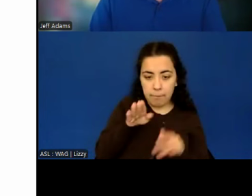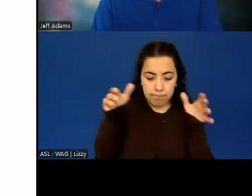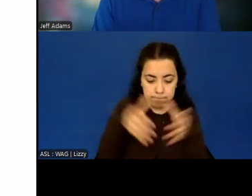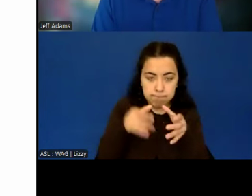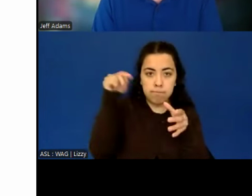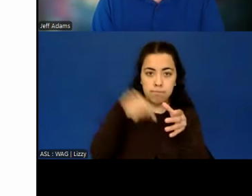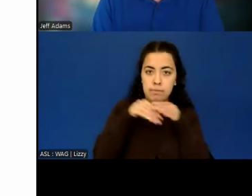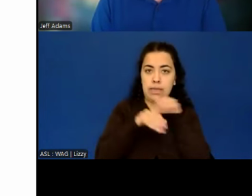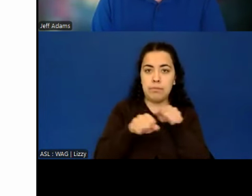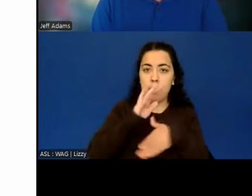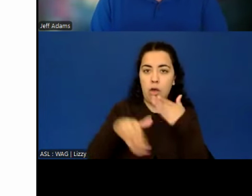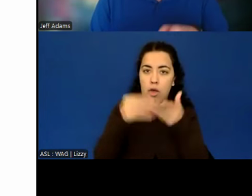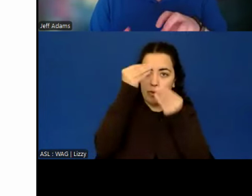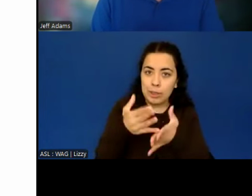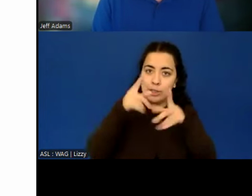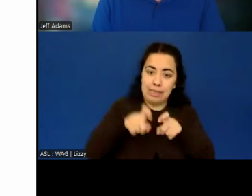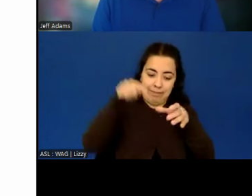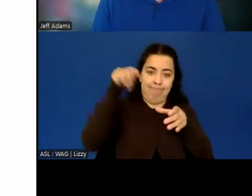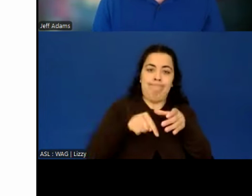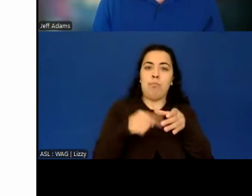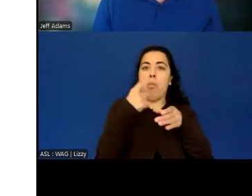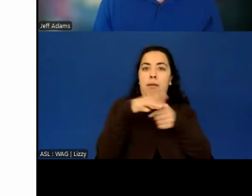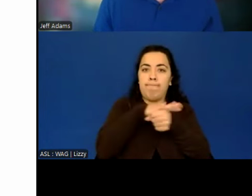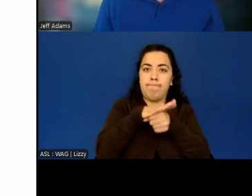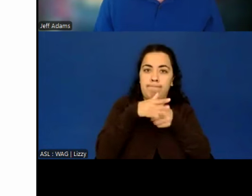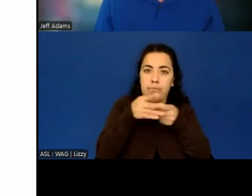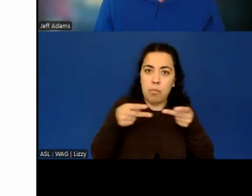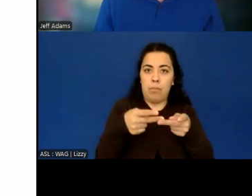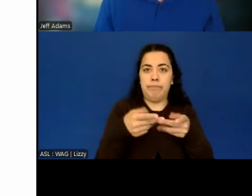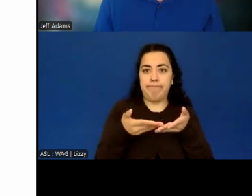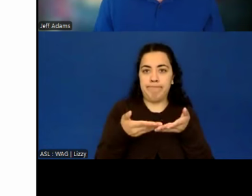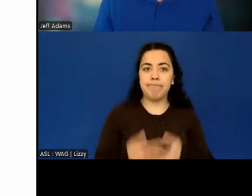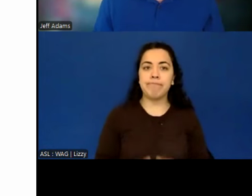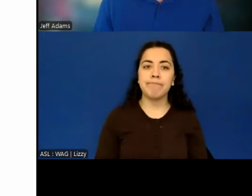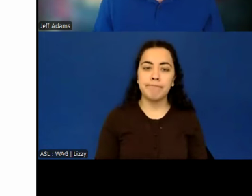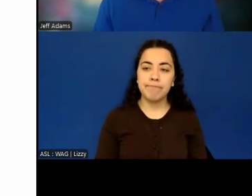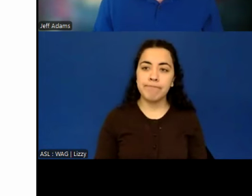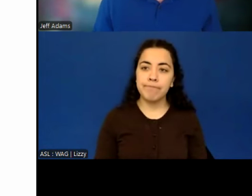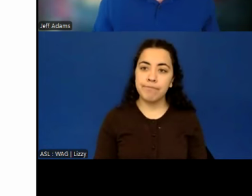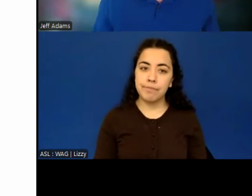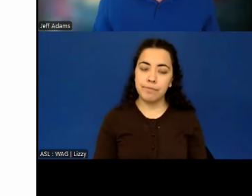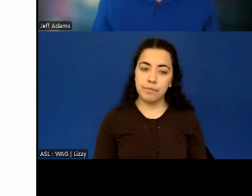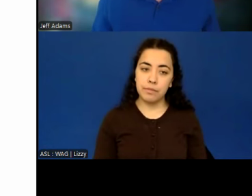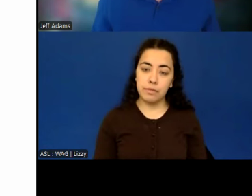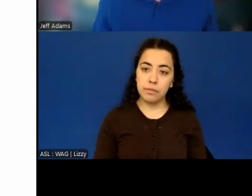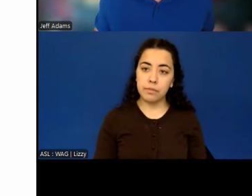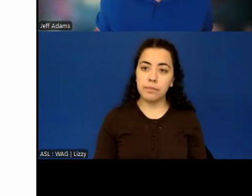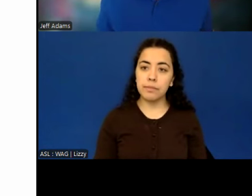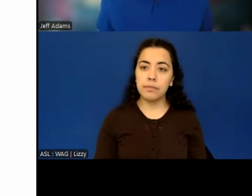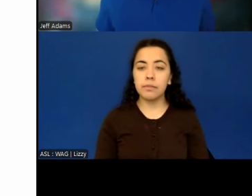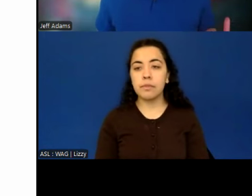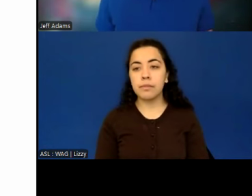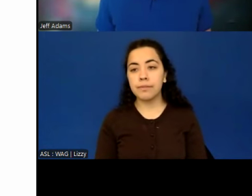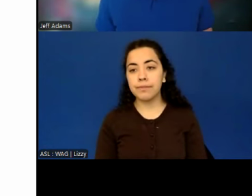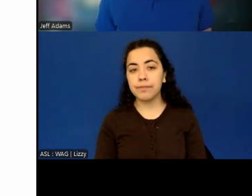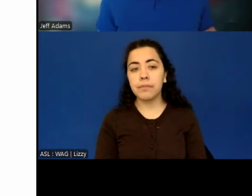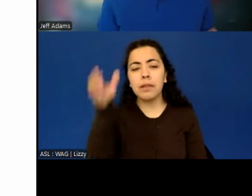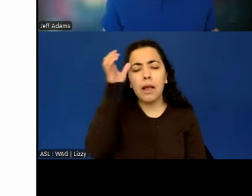all of your tests in one centralized location. The idea is that you get to a place where these